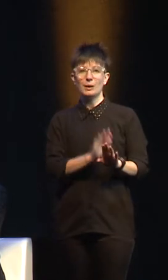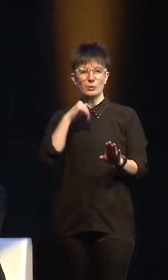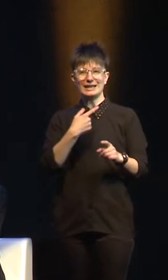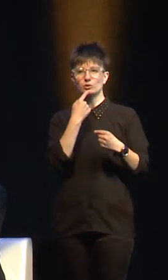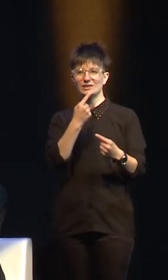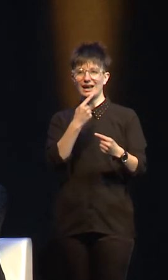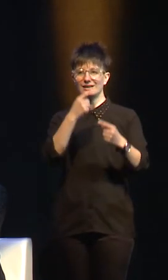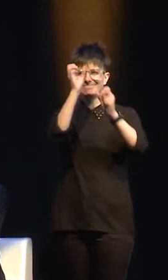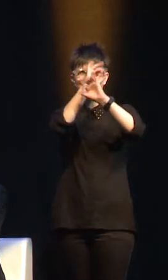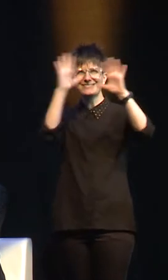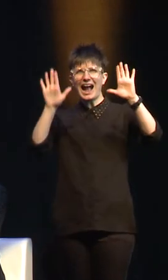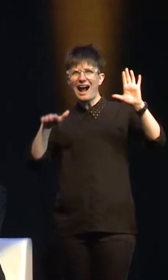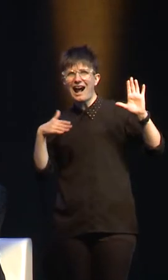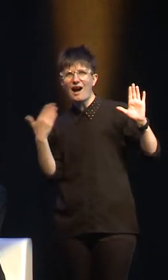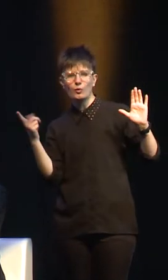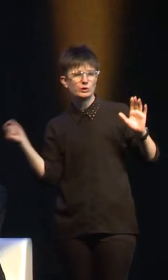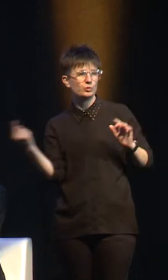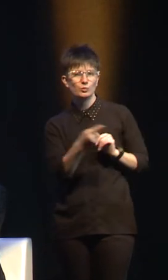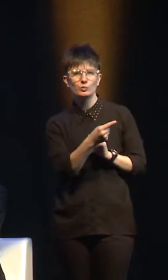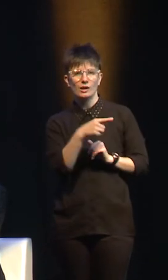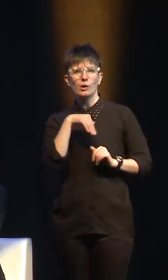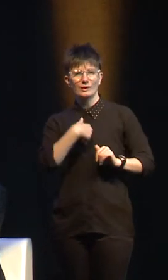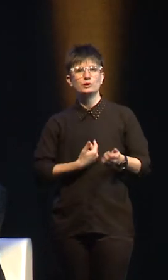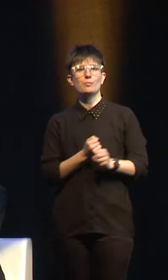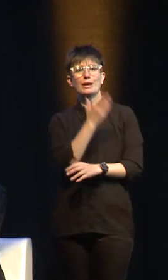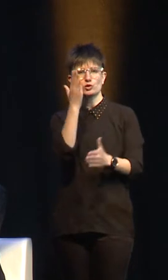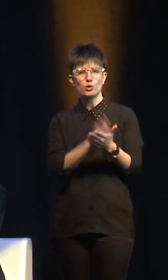it. We have to take everyone with us and we have to leave no one behind and what that